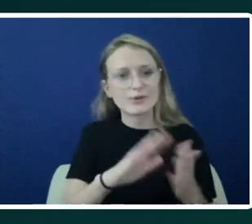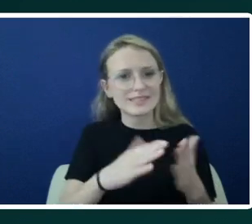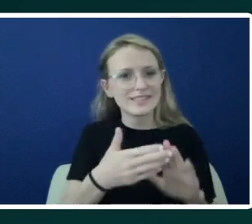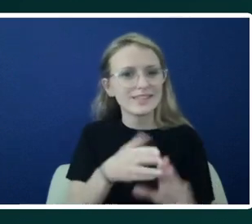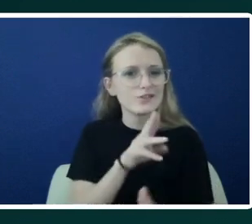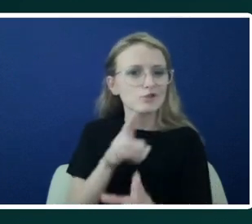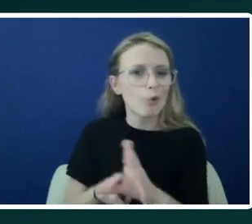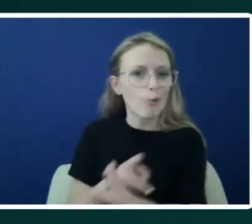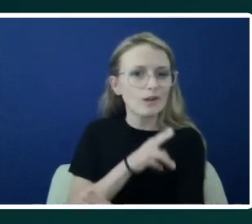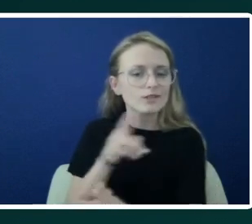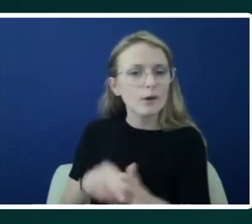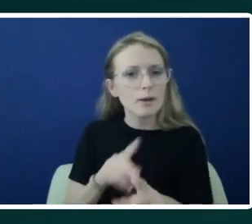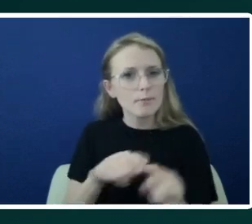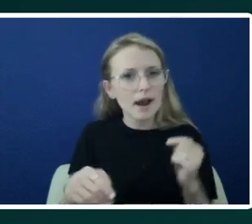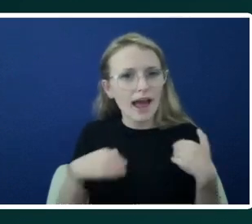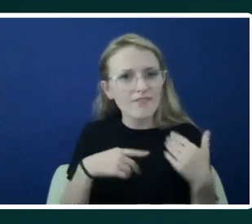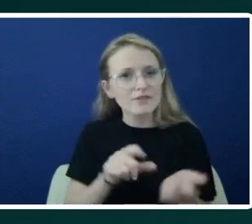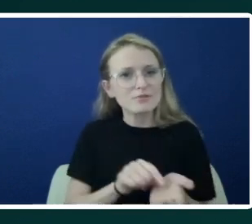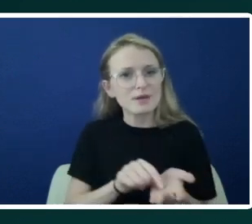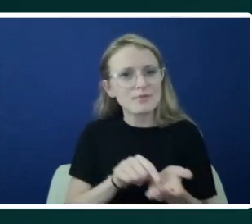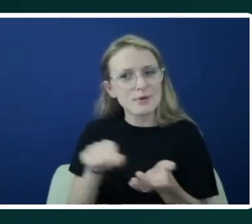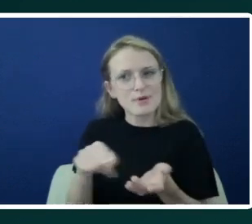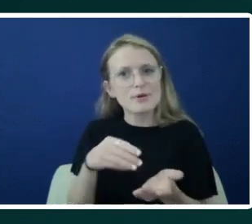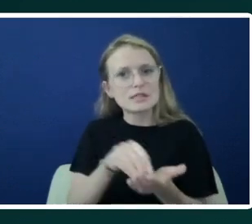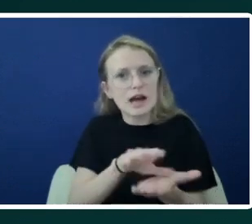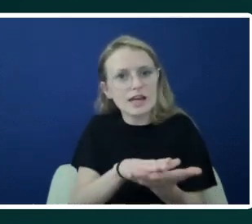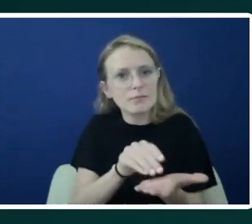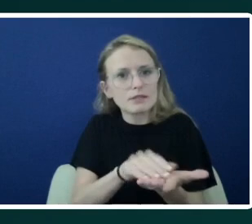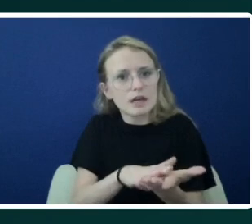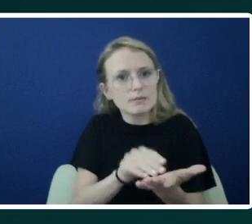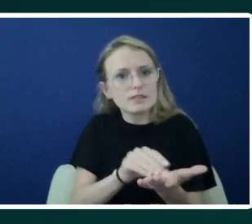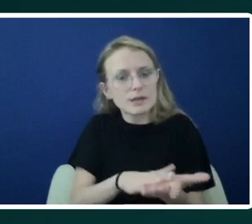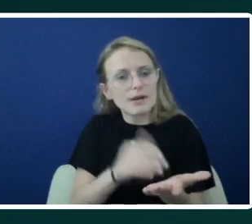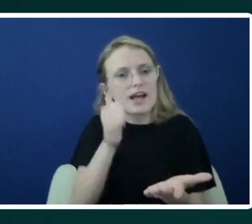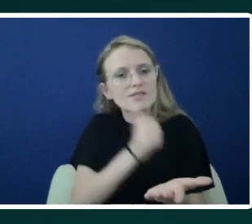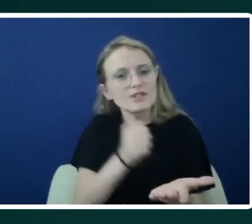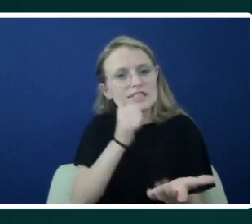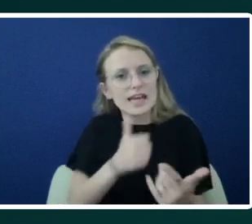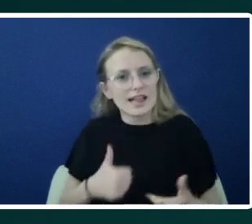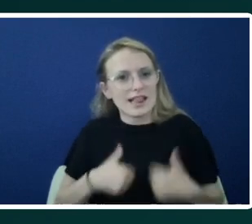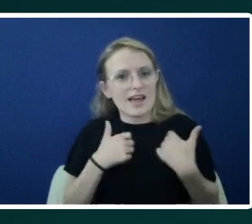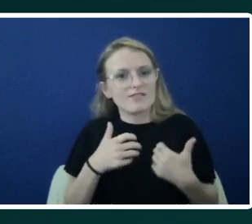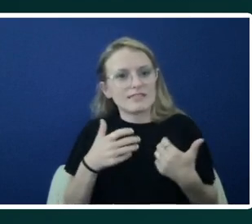like that that documented really everyday life of the community. And so, we were able to,